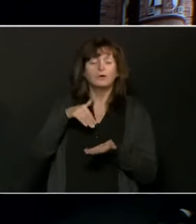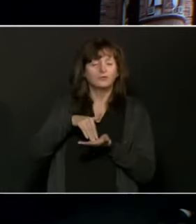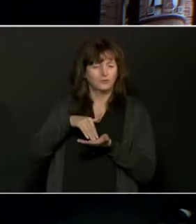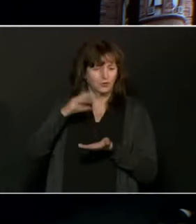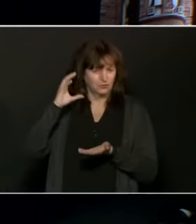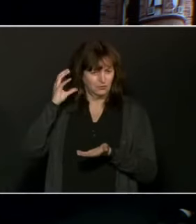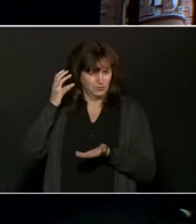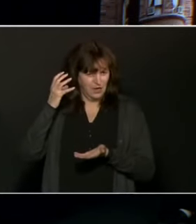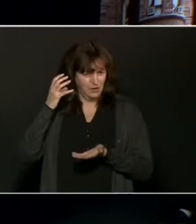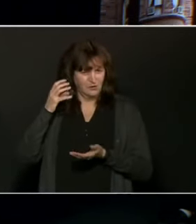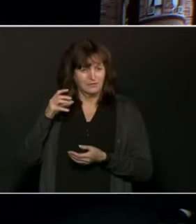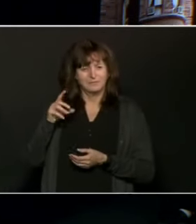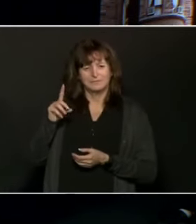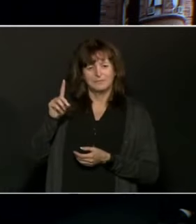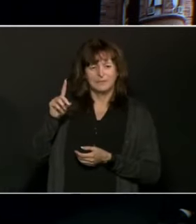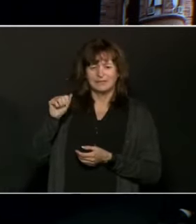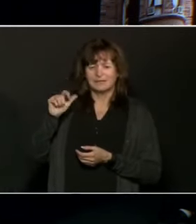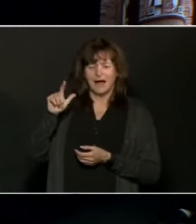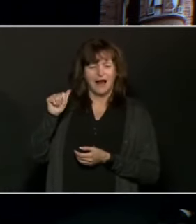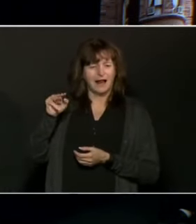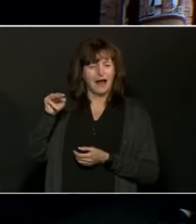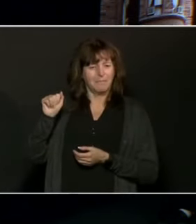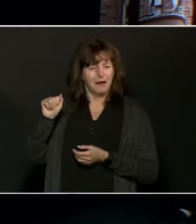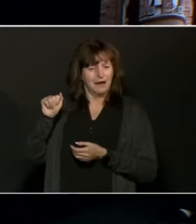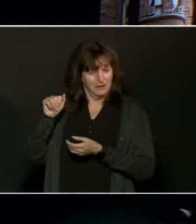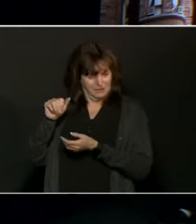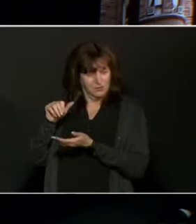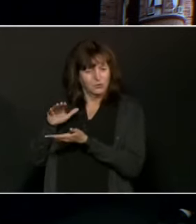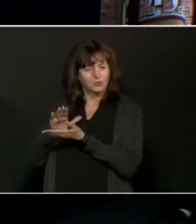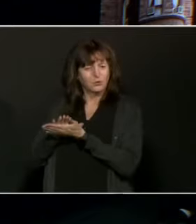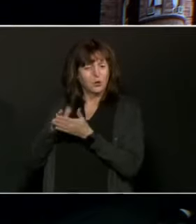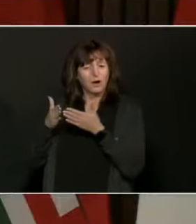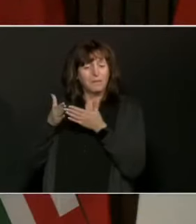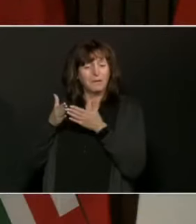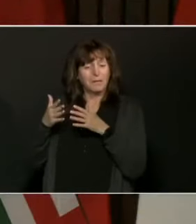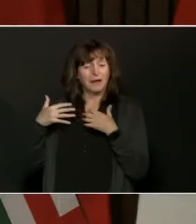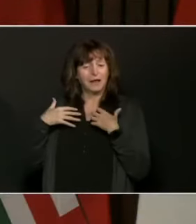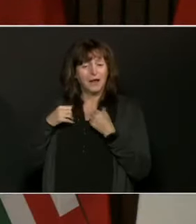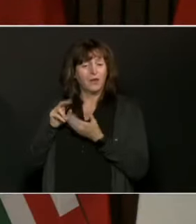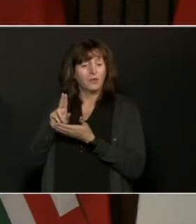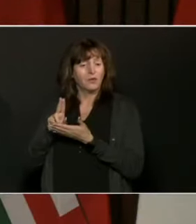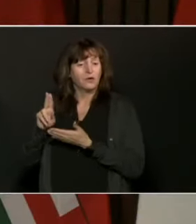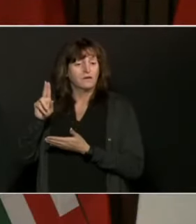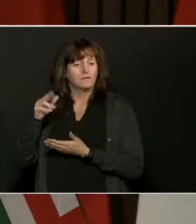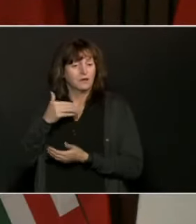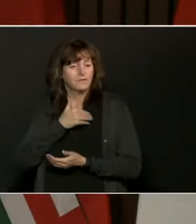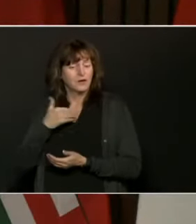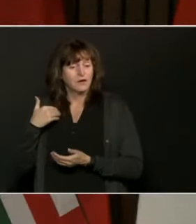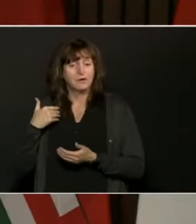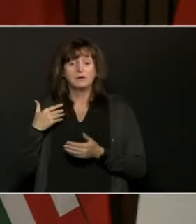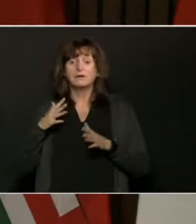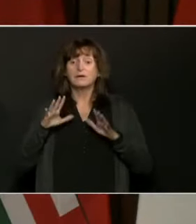GOOD MORNING, IT'S DOCTOR BROWN IN THE SCHOOL OF PUBLIC